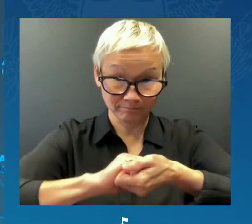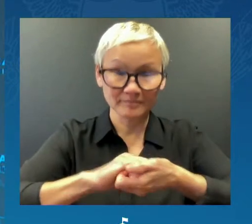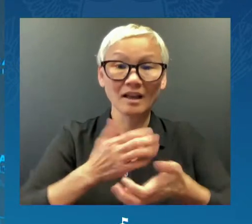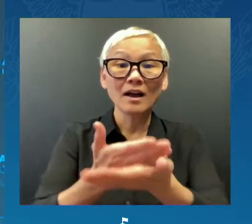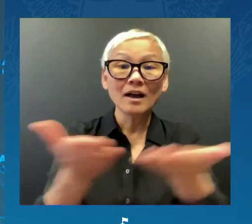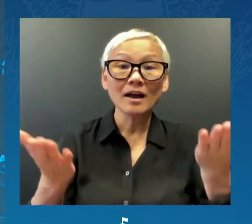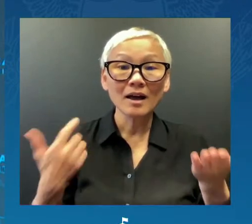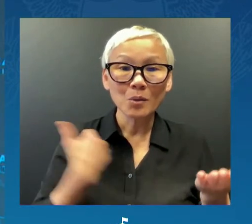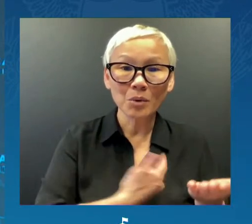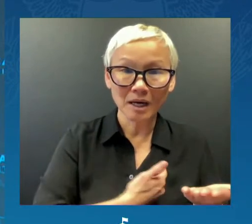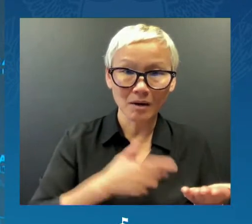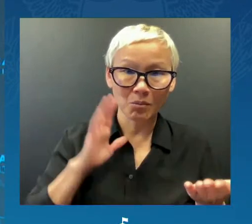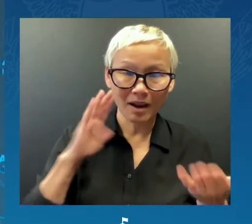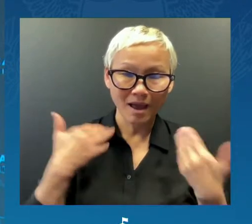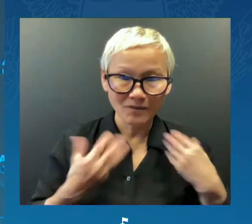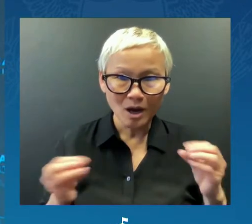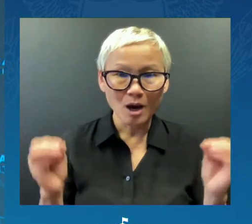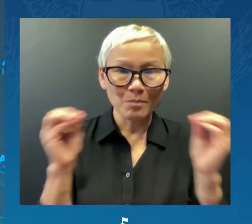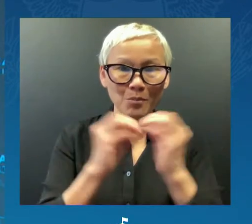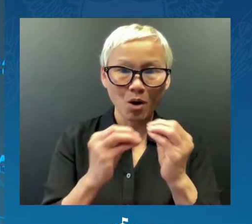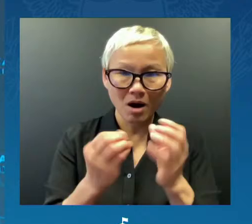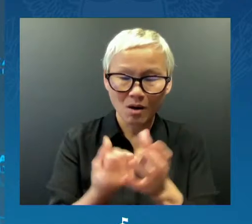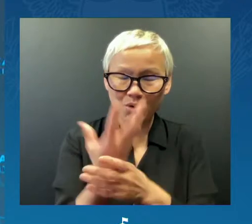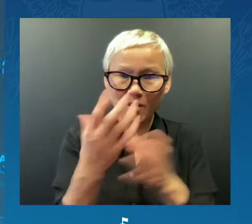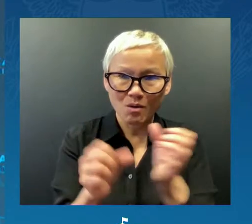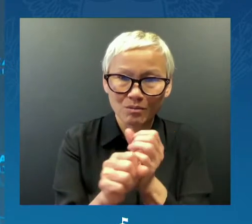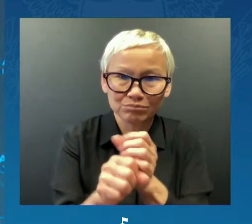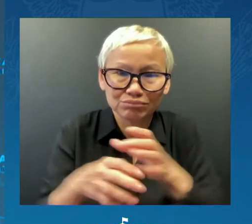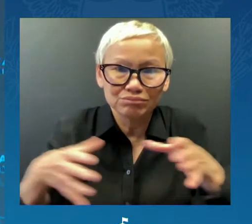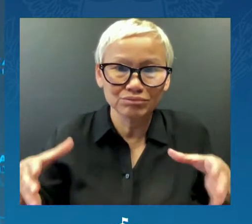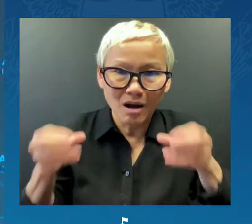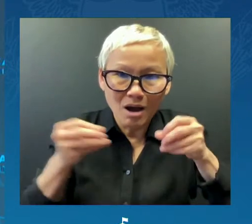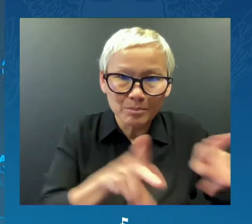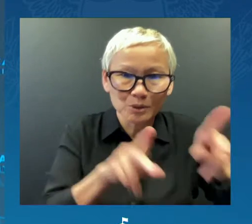that far exceeds what any of us can achieve on our own.